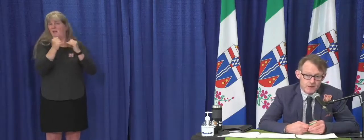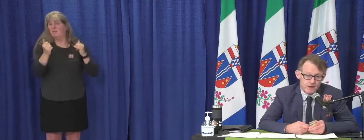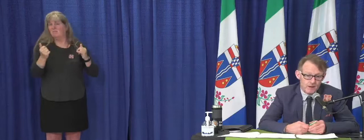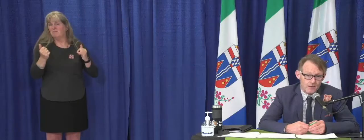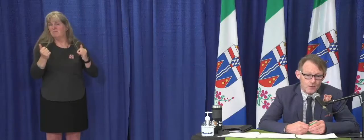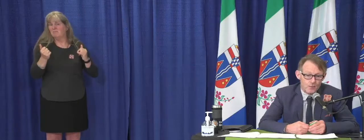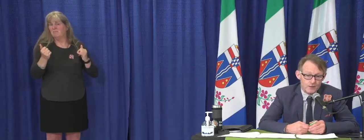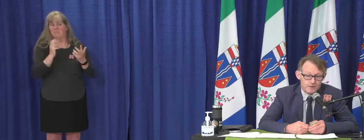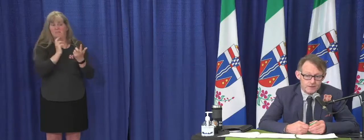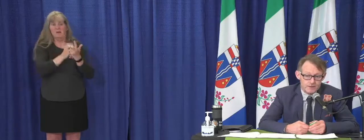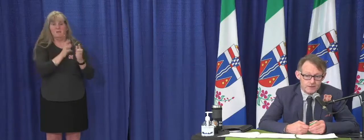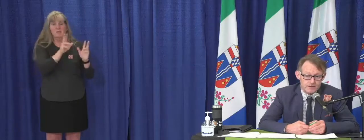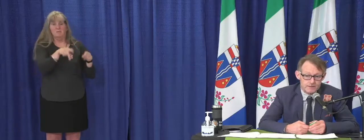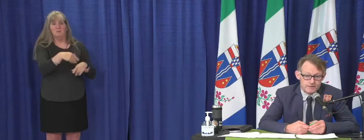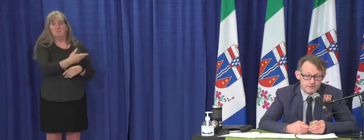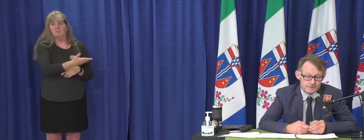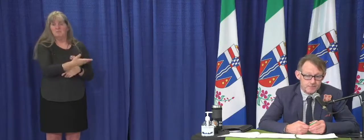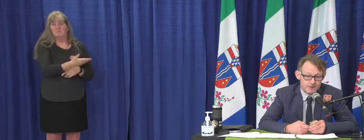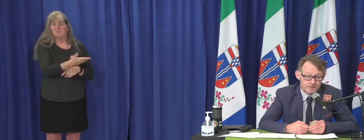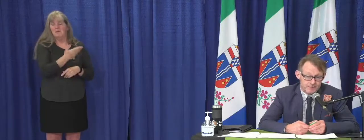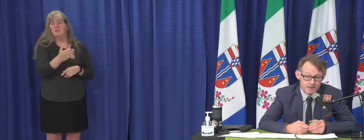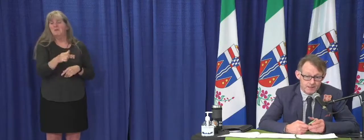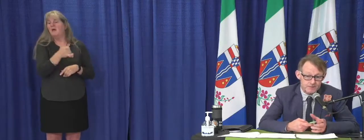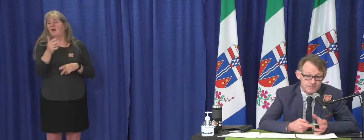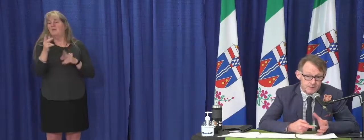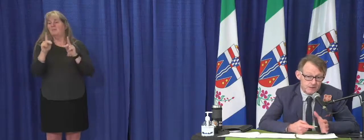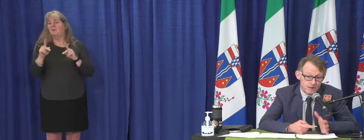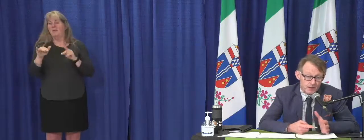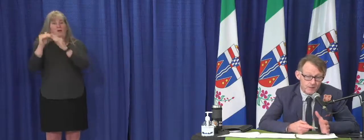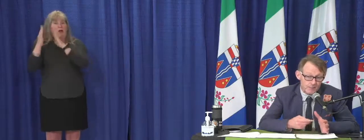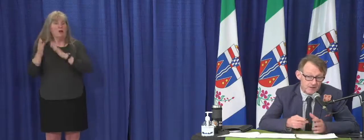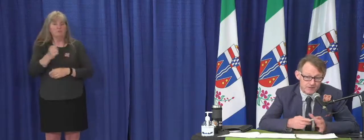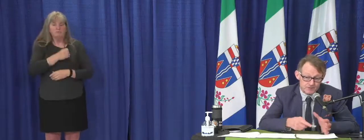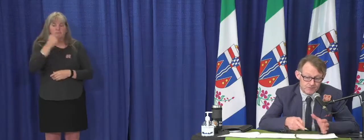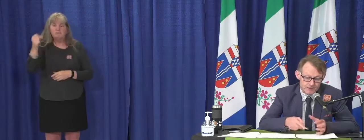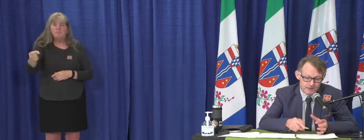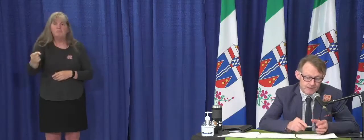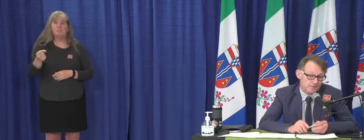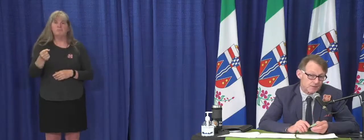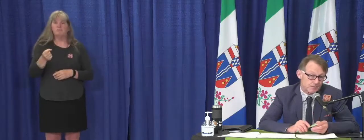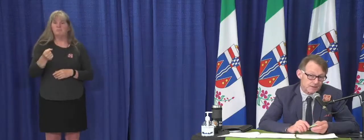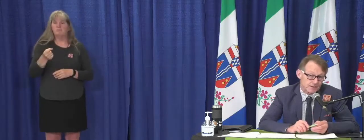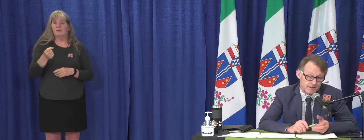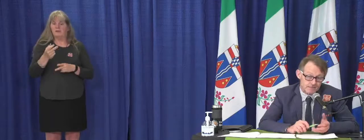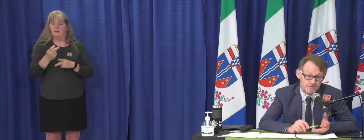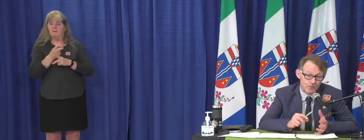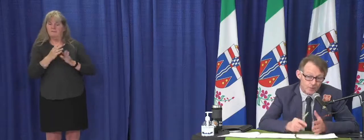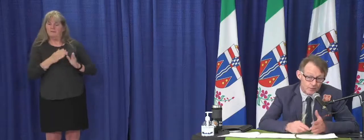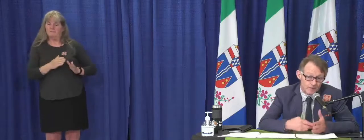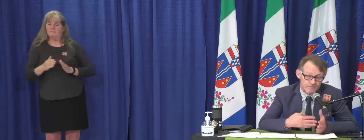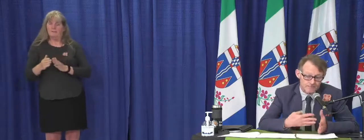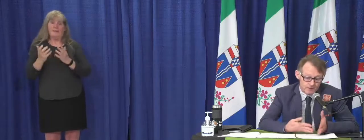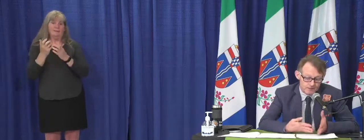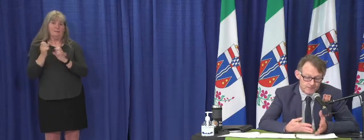place to stay. It might be in someone else's house and making sure that can